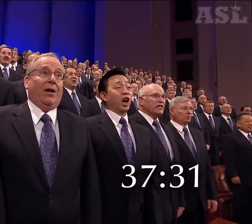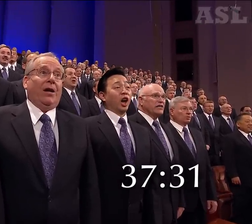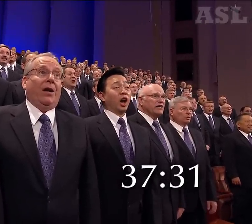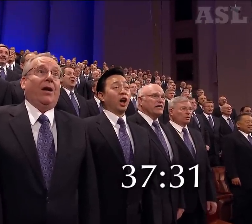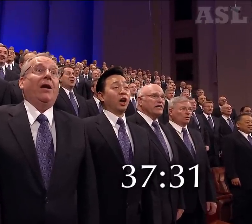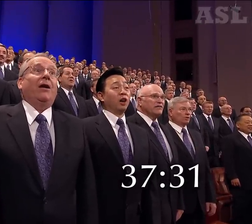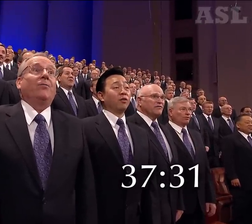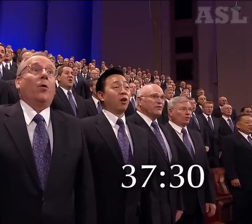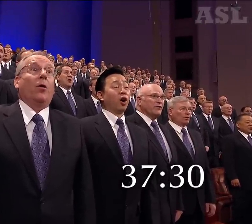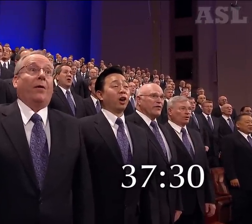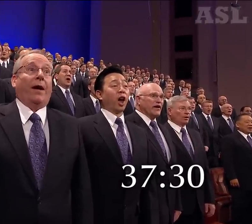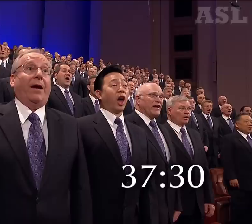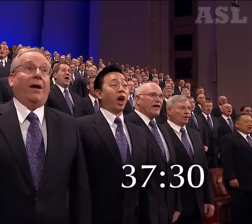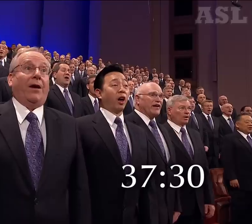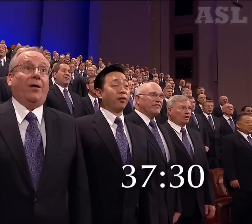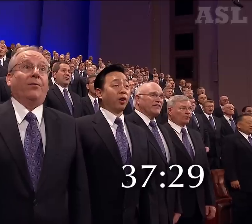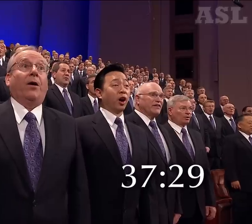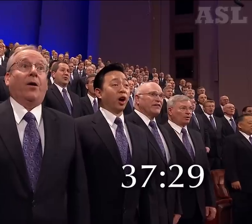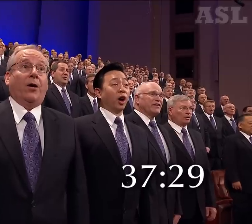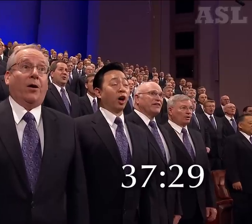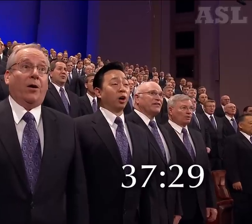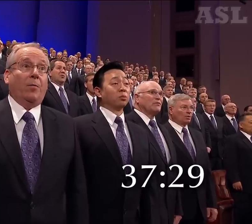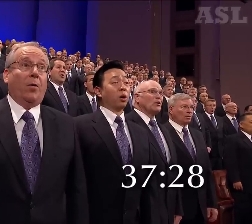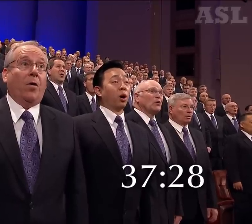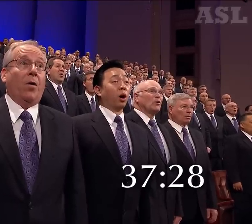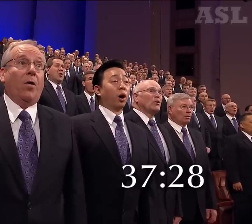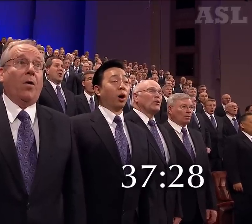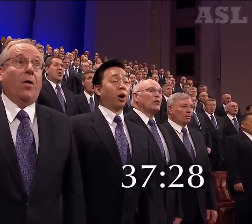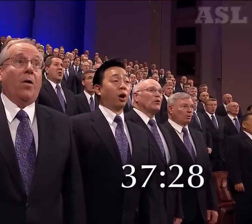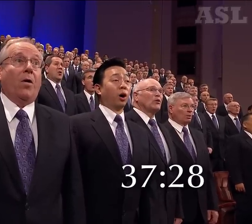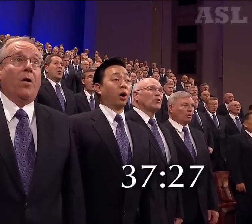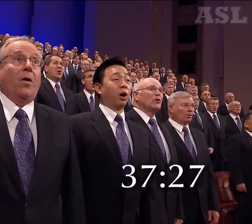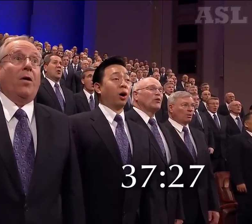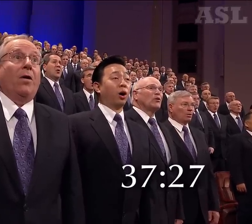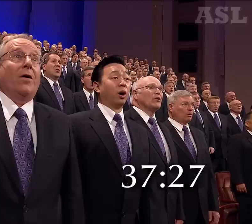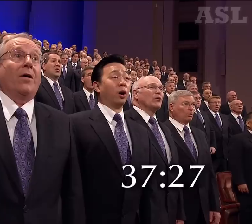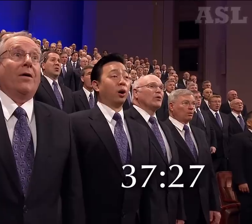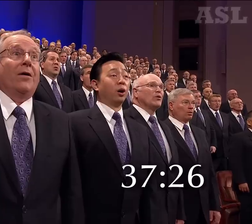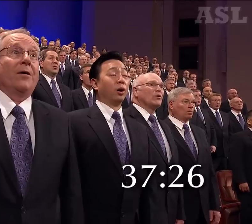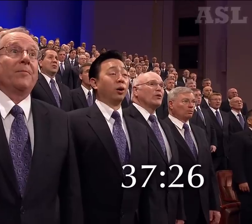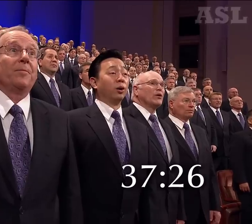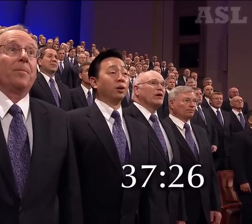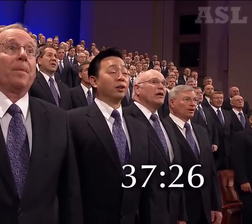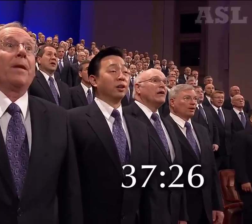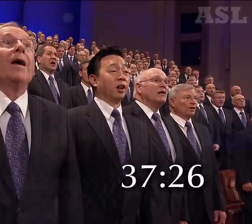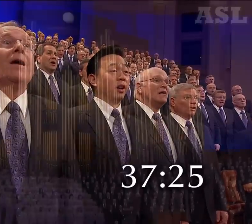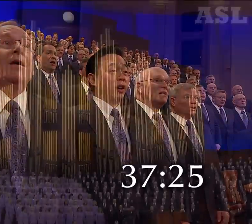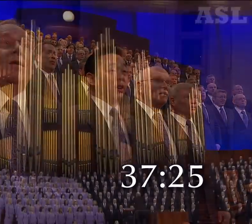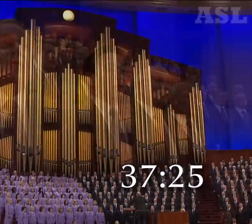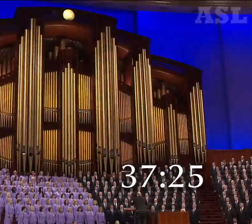THIS IS THE ENGLISH CLOSED CAPTION CHANNEL OF THE CHURCH OF JESUS CHRIST OF LATTER-DAY SAINTS.